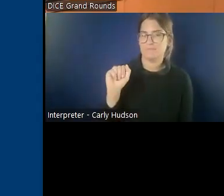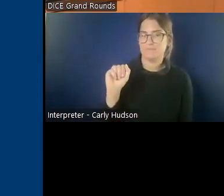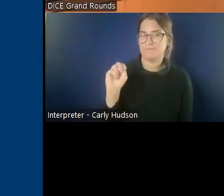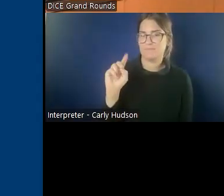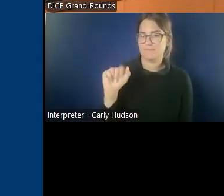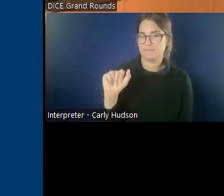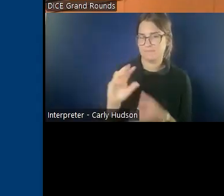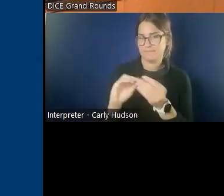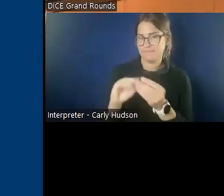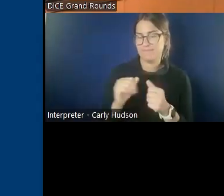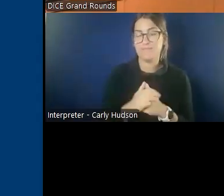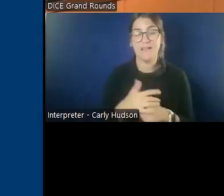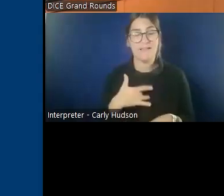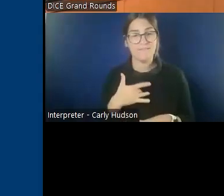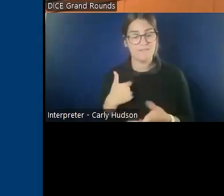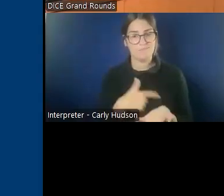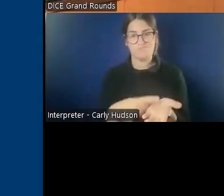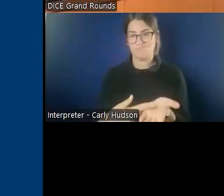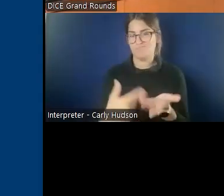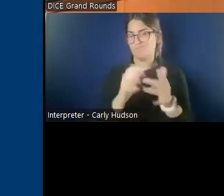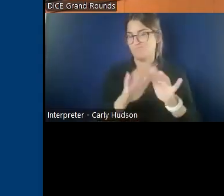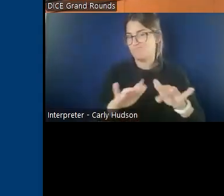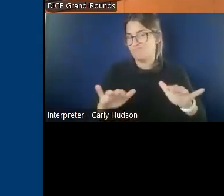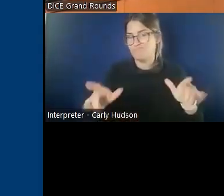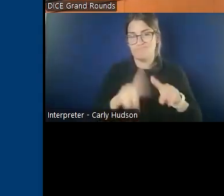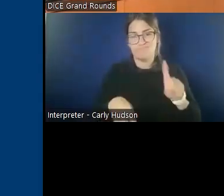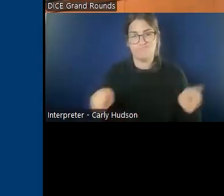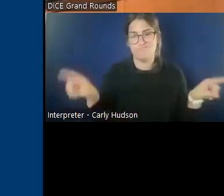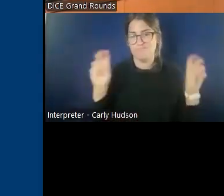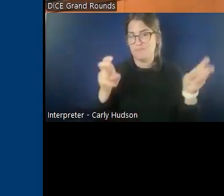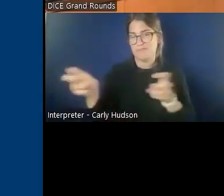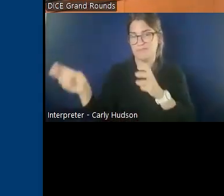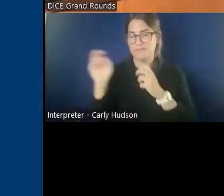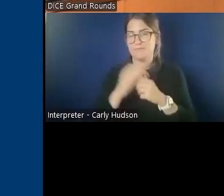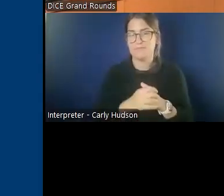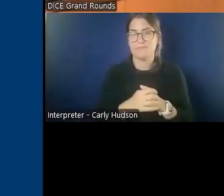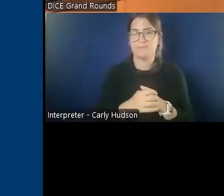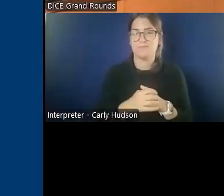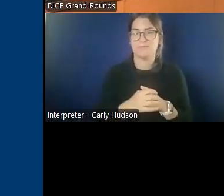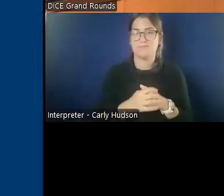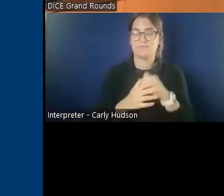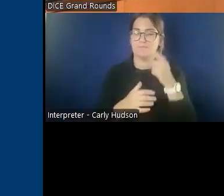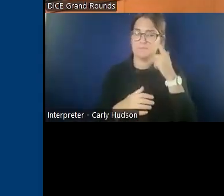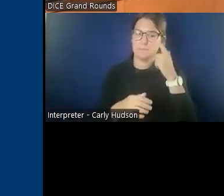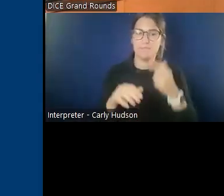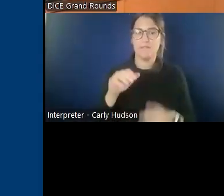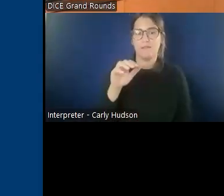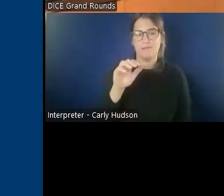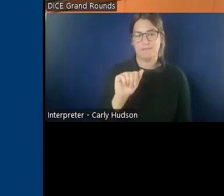had conversations on a variety of topics haven't we um related to the a nhpi experience it's really